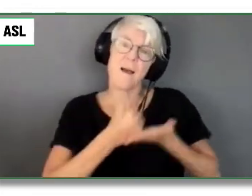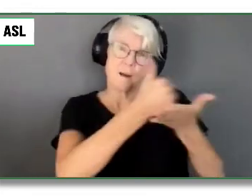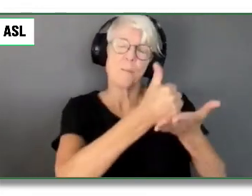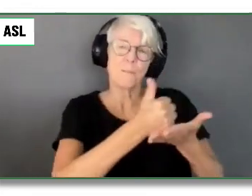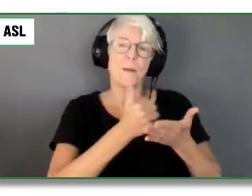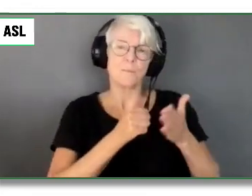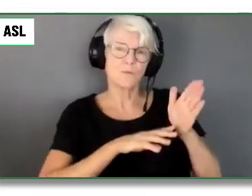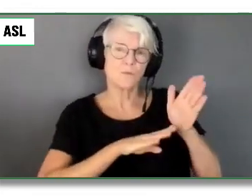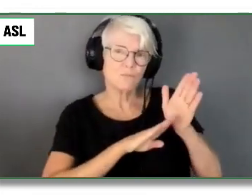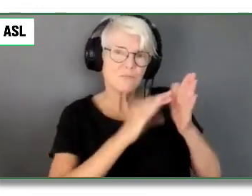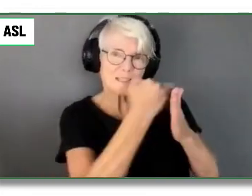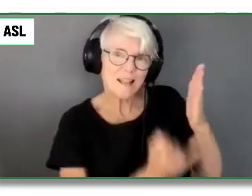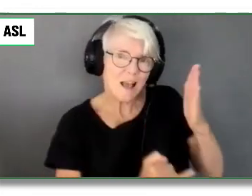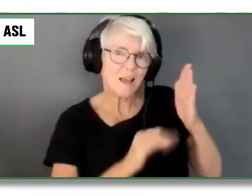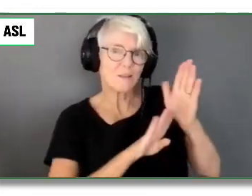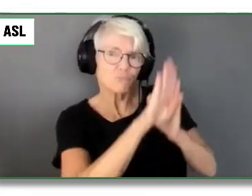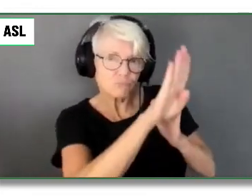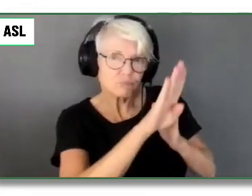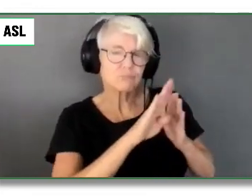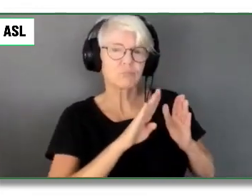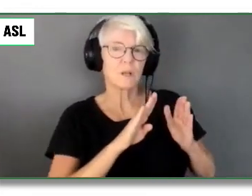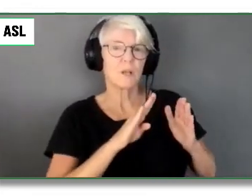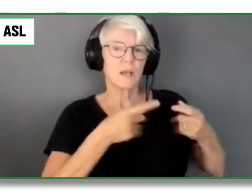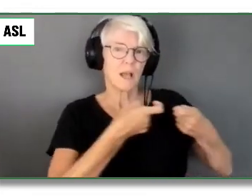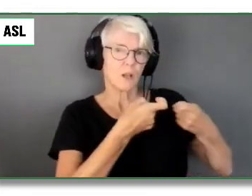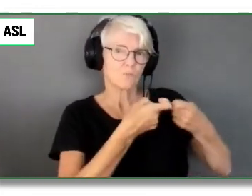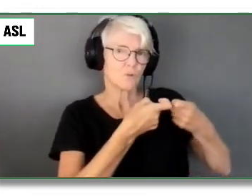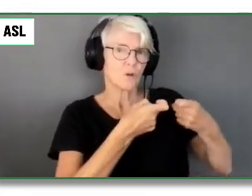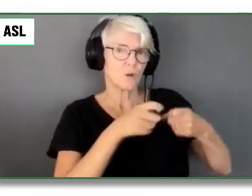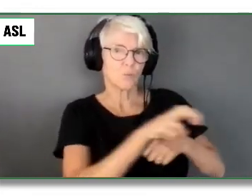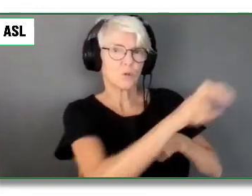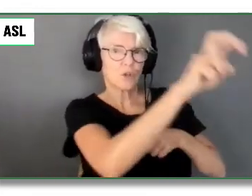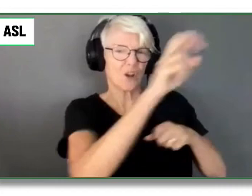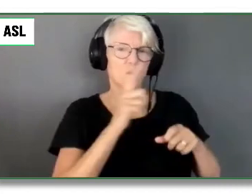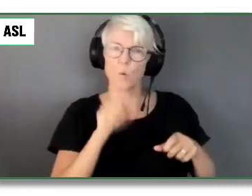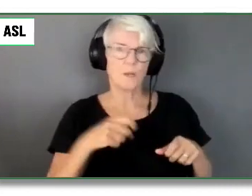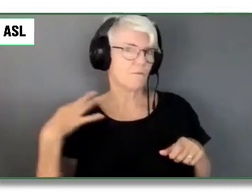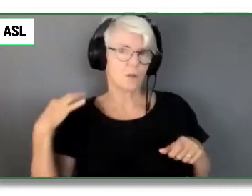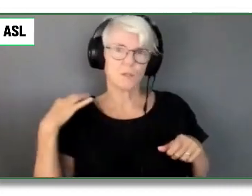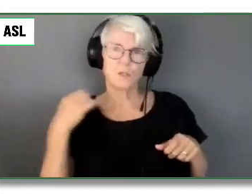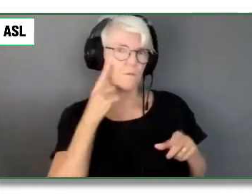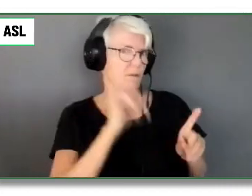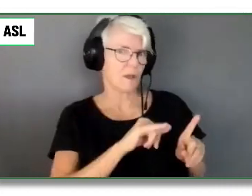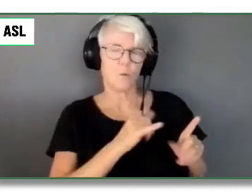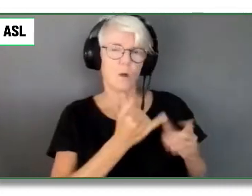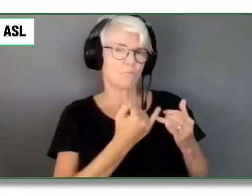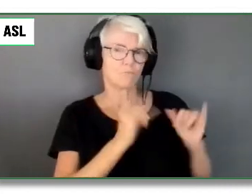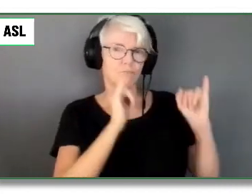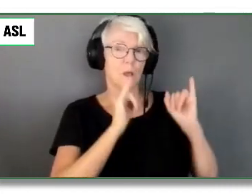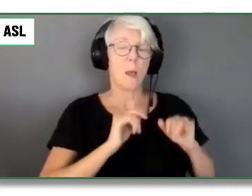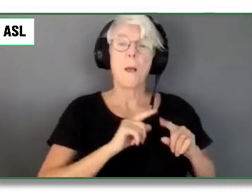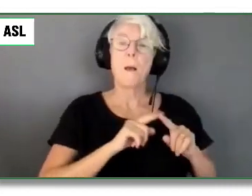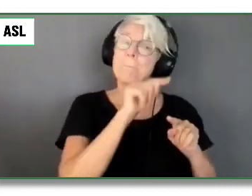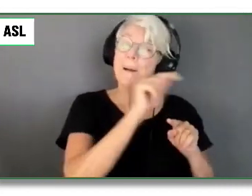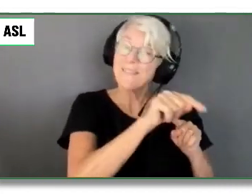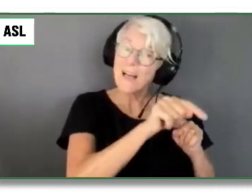that that one does not require volunteers, however that one doesn't go up as steep a trail as the